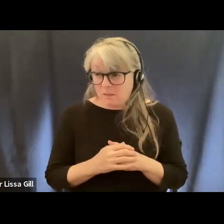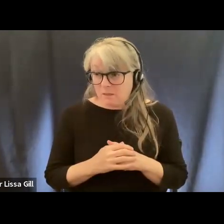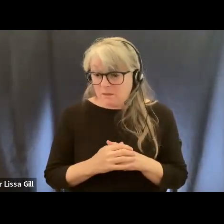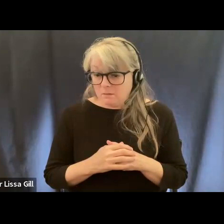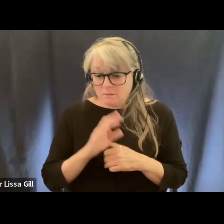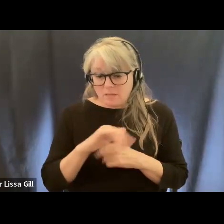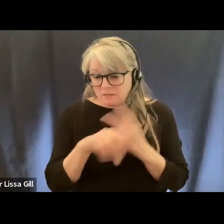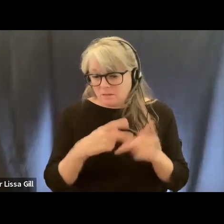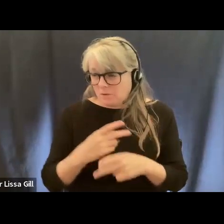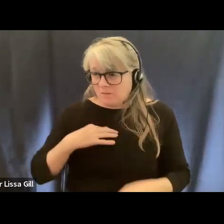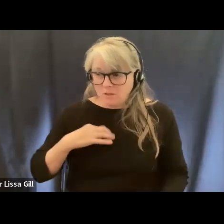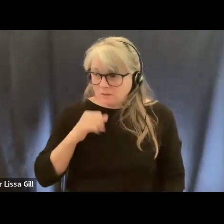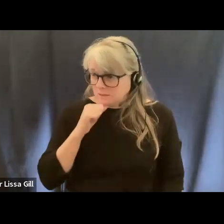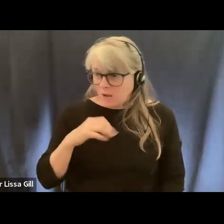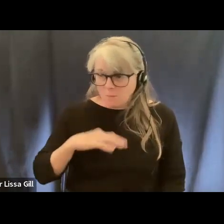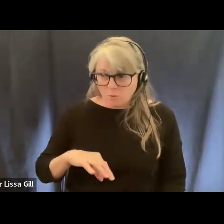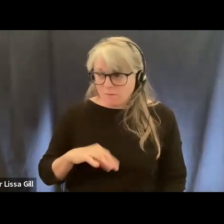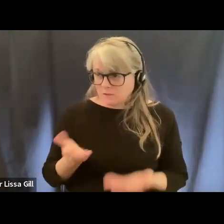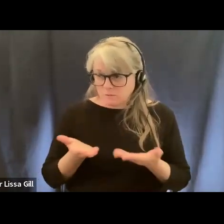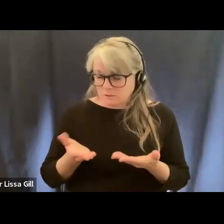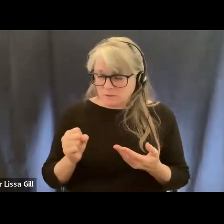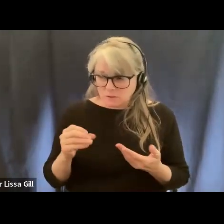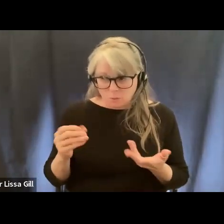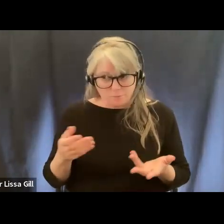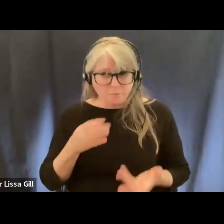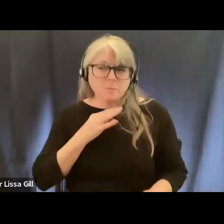And nonprofit type services. So. Just wondering if there's.